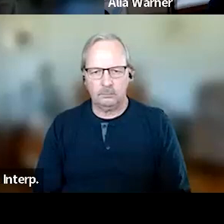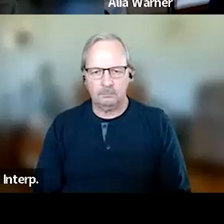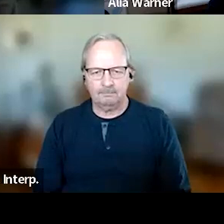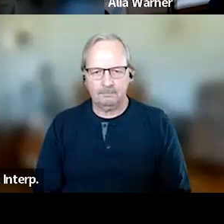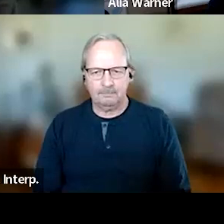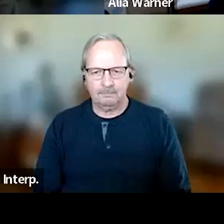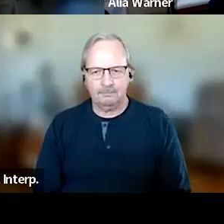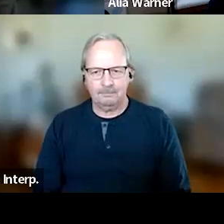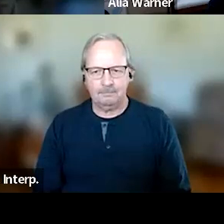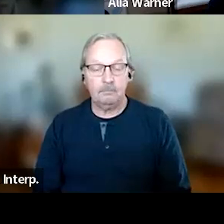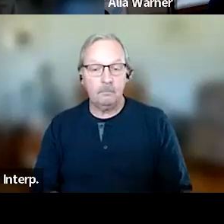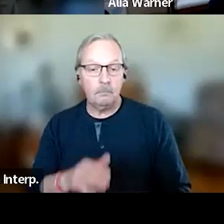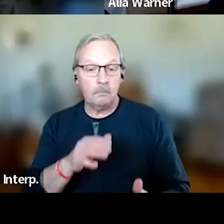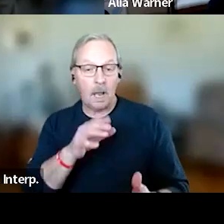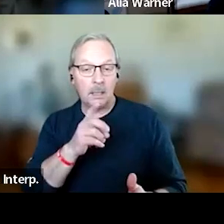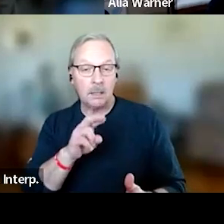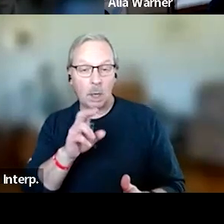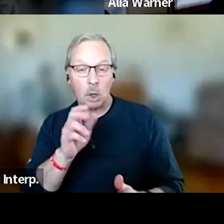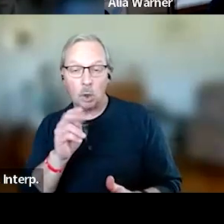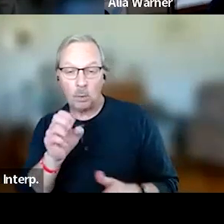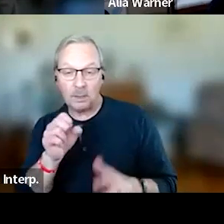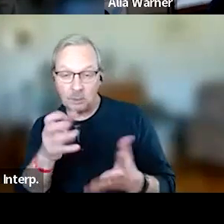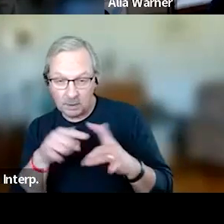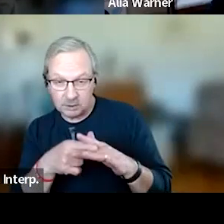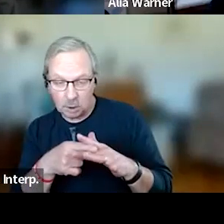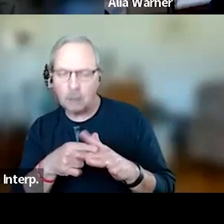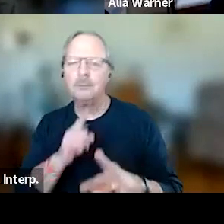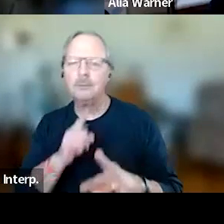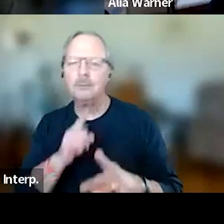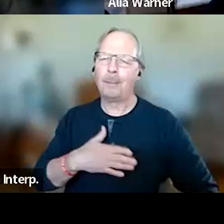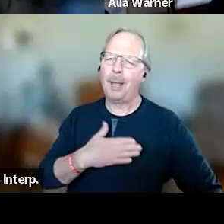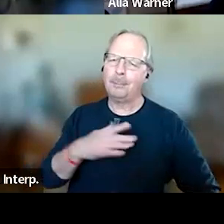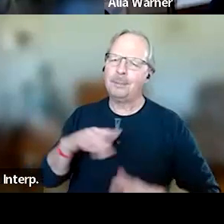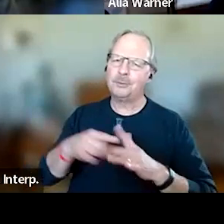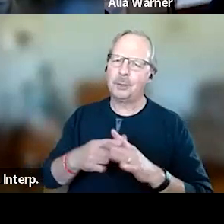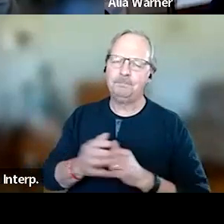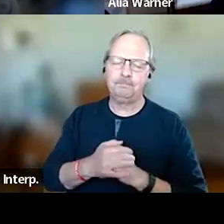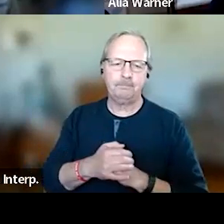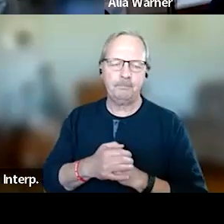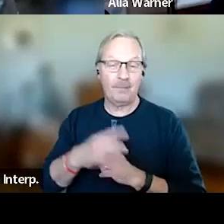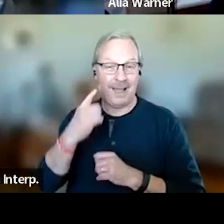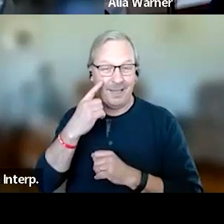Dr. Karnes, you wanna start? Sure, I'd be happy to. I think there's so many different considerations